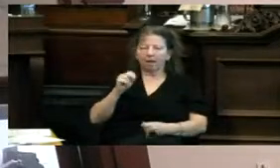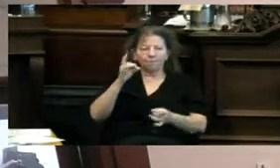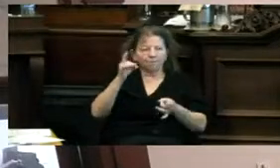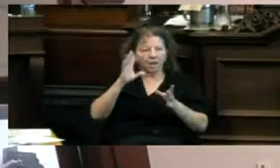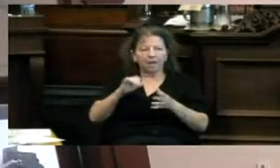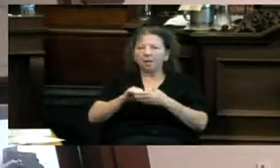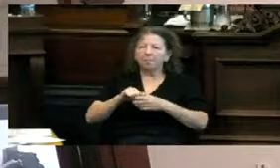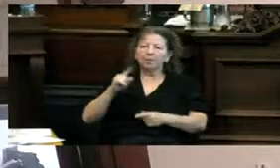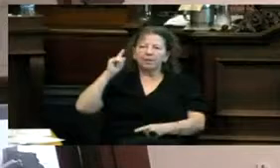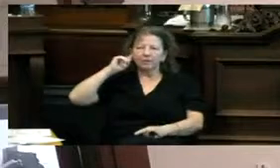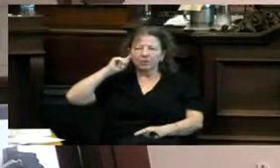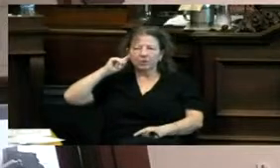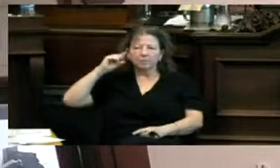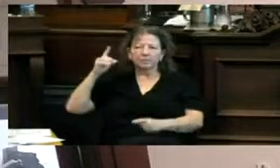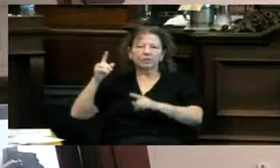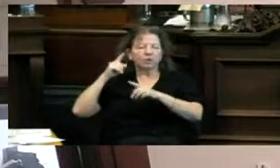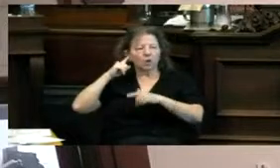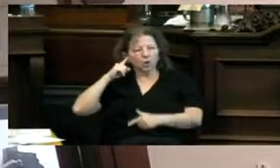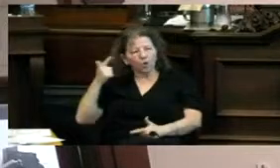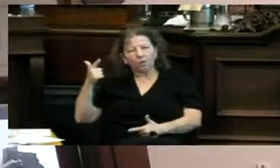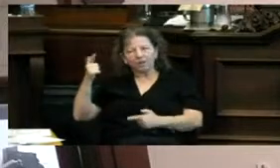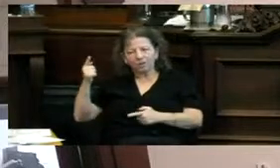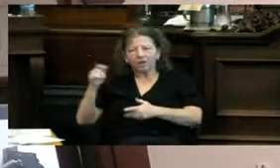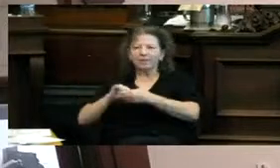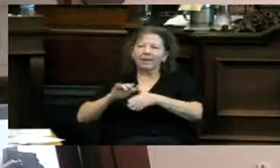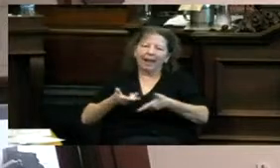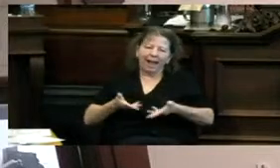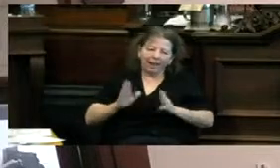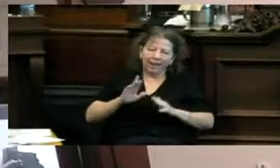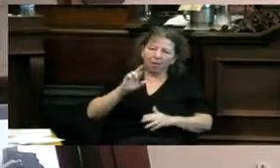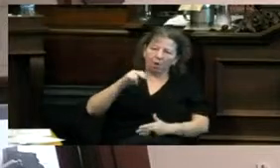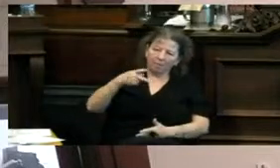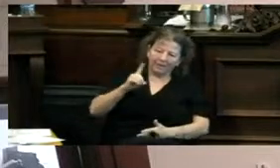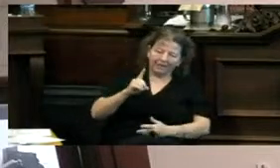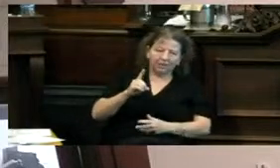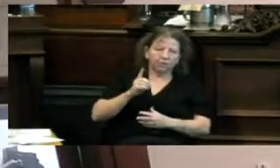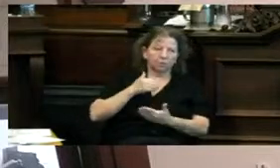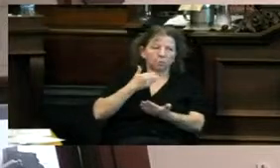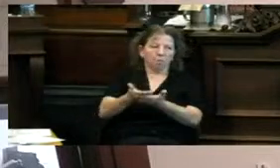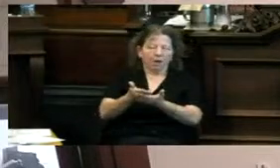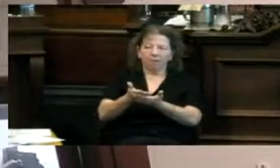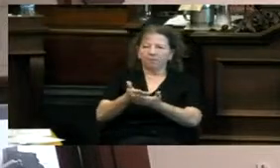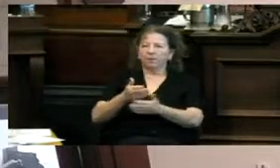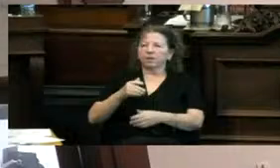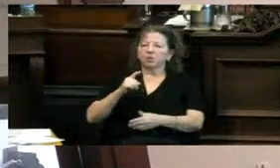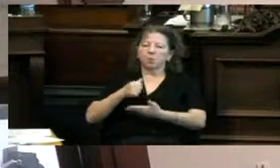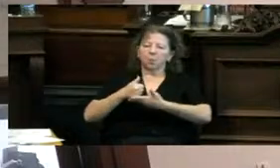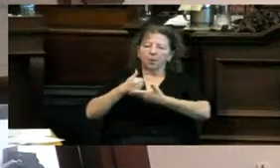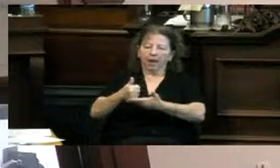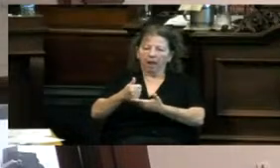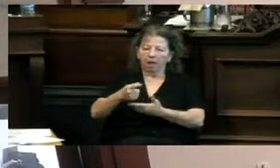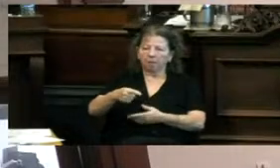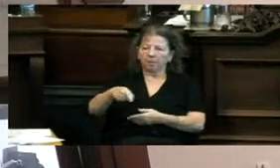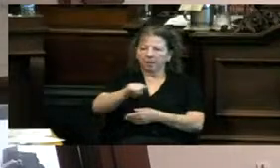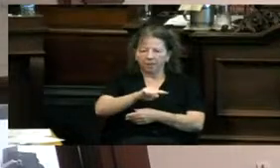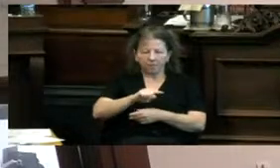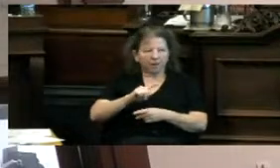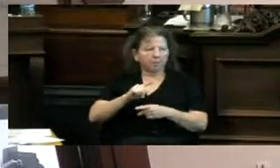violence and many of those instances, it was ShotSpotter that made the notification that